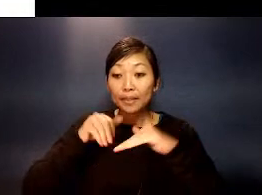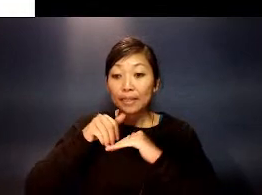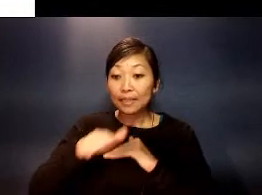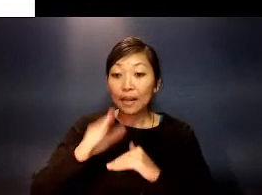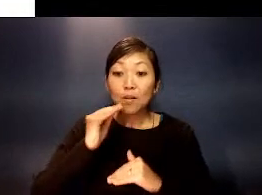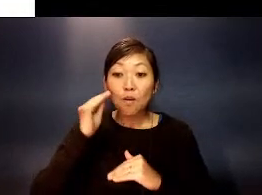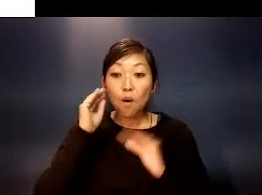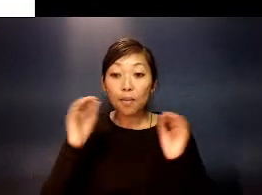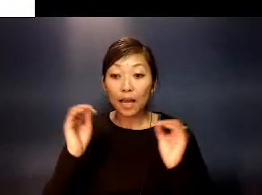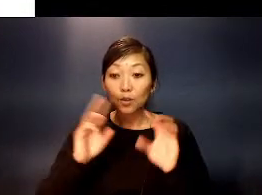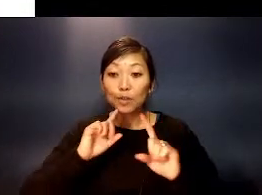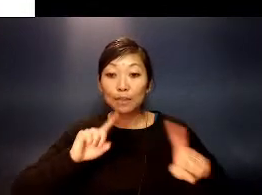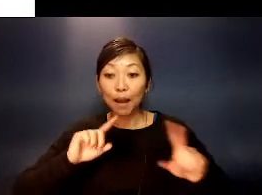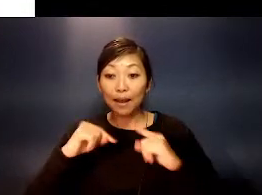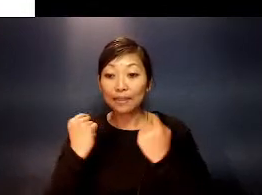THEY ARRIVE IN THEIR PERSONAL VEHICLES, SET UP THE KIND